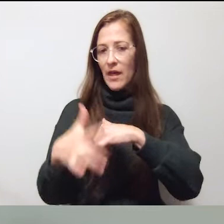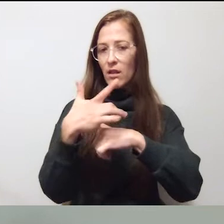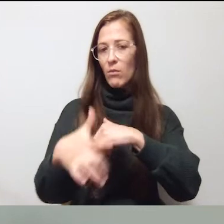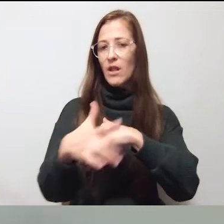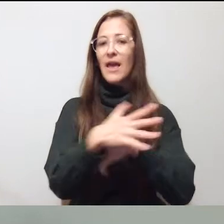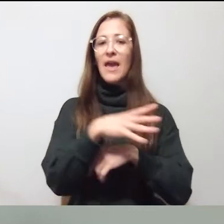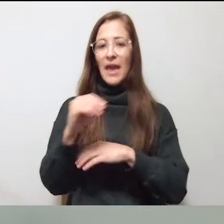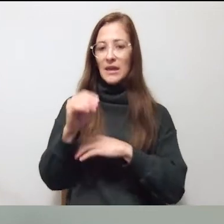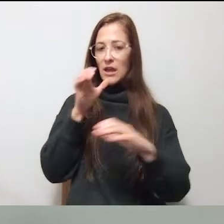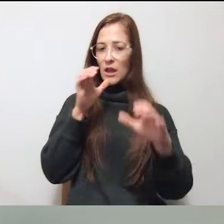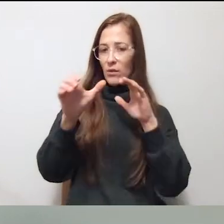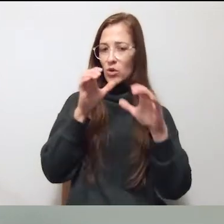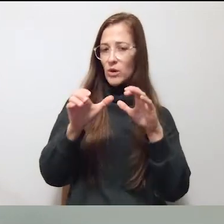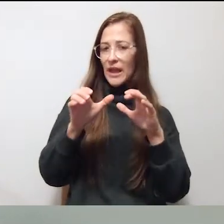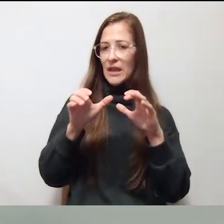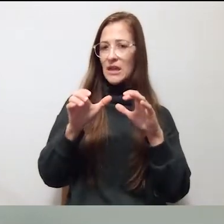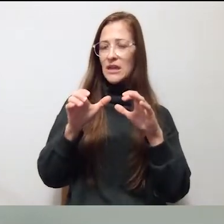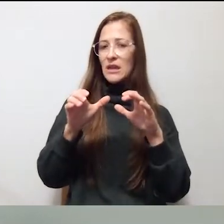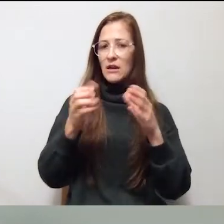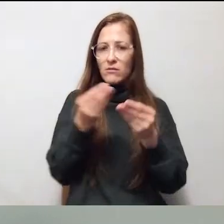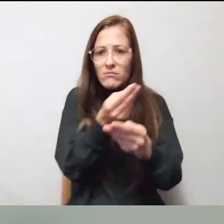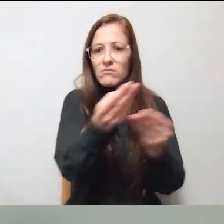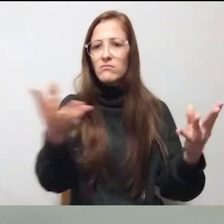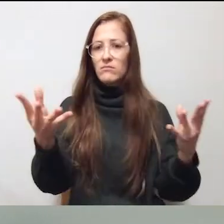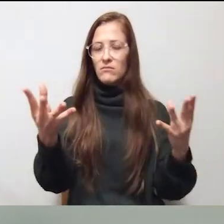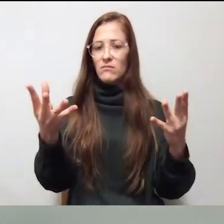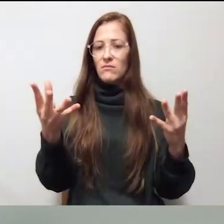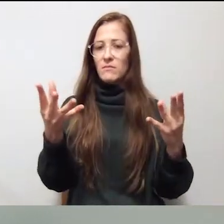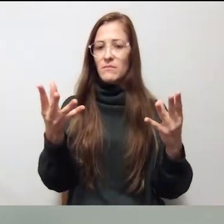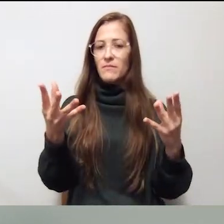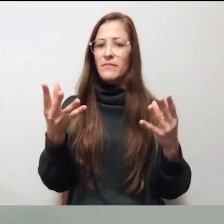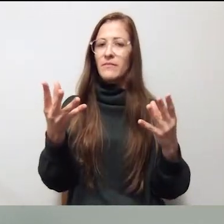and communicated to this population in the way that,